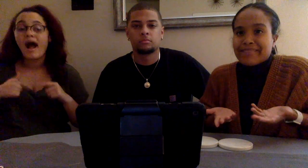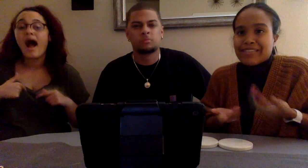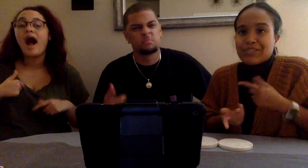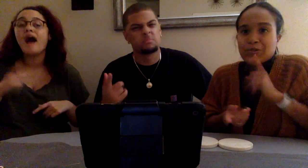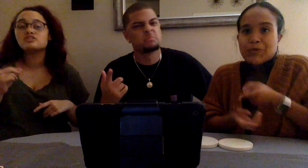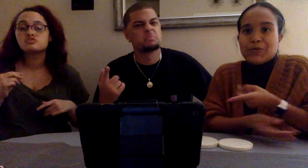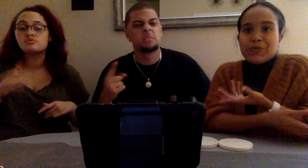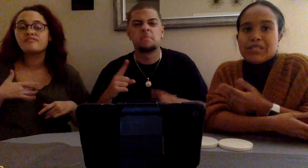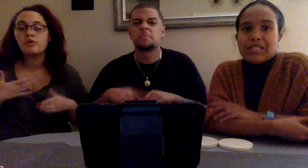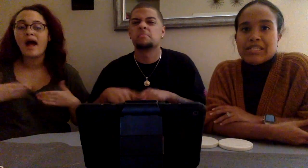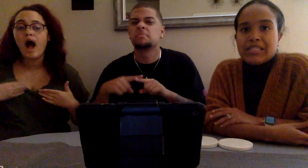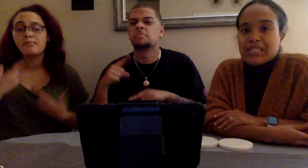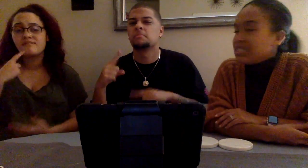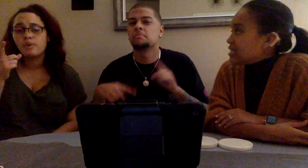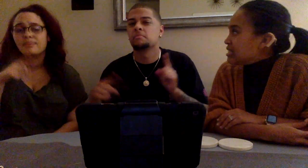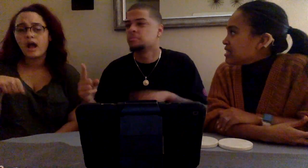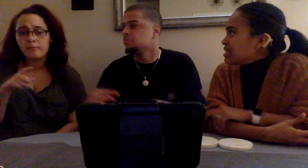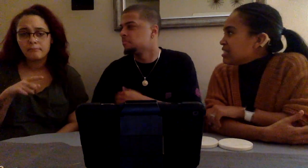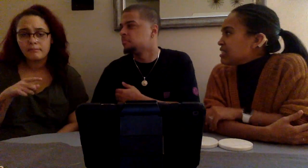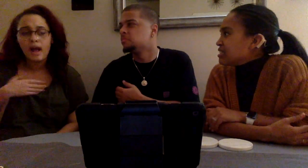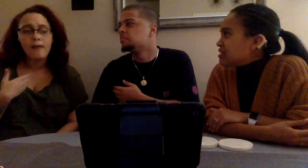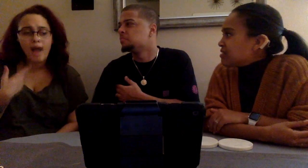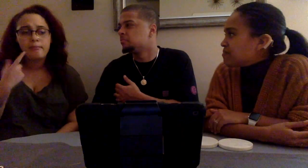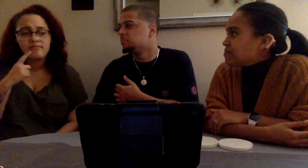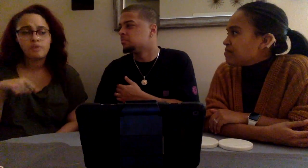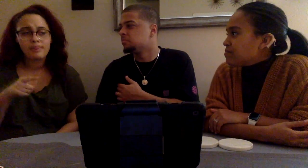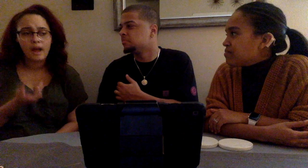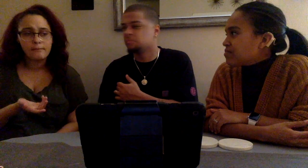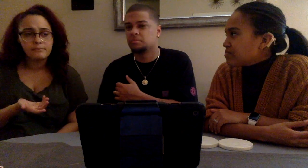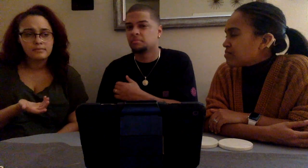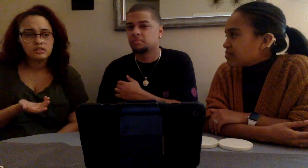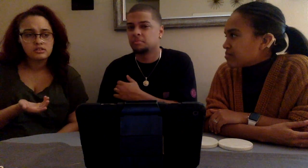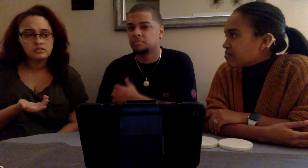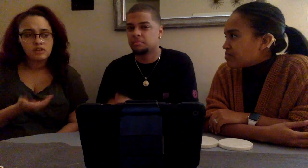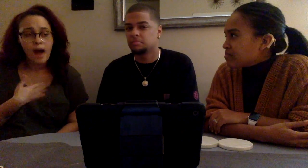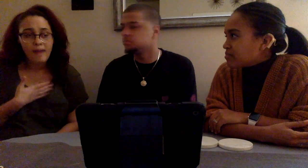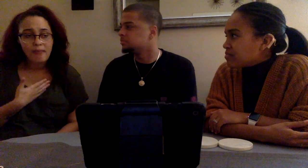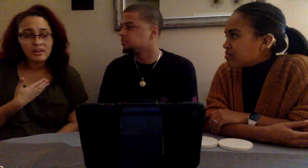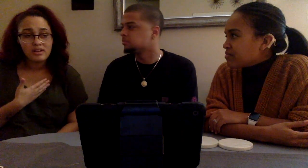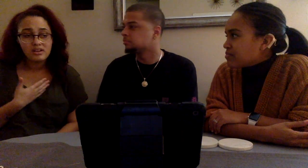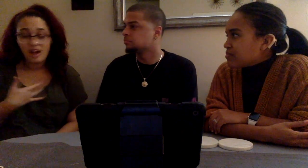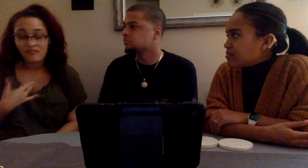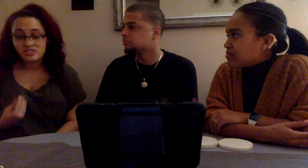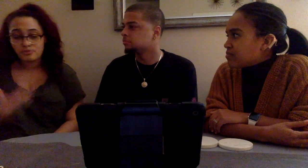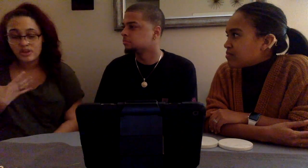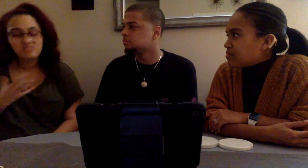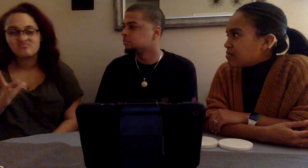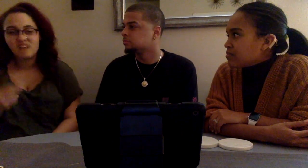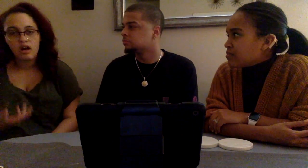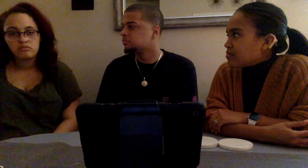It's true. Dante: it depends and varies. Daisy: But I do feel happy for them. I'm happy, but inspired? No.